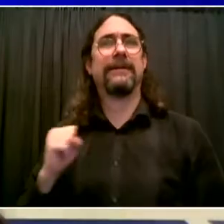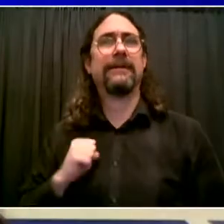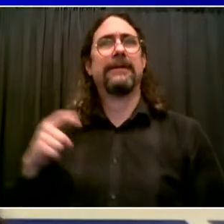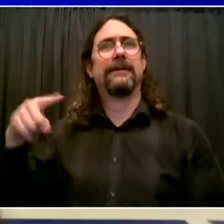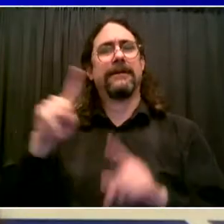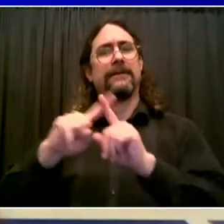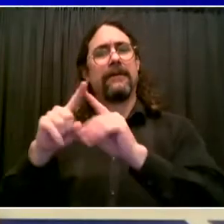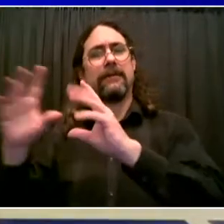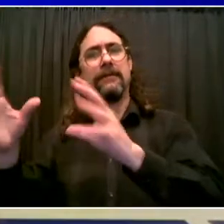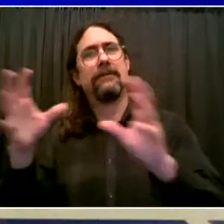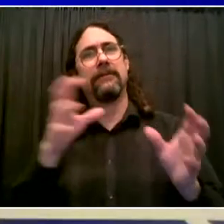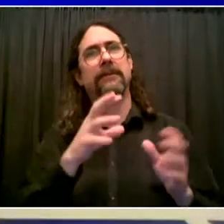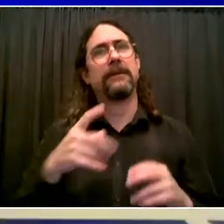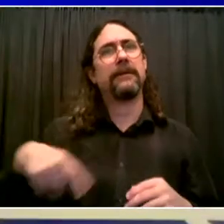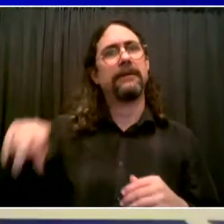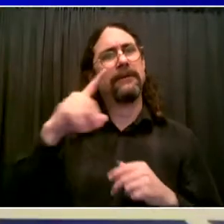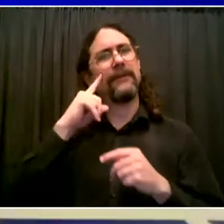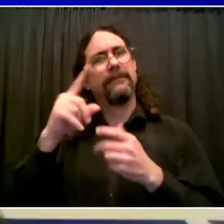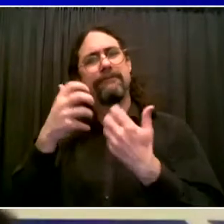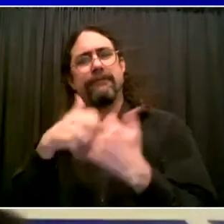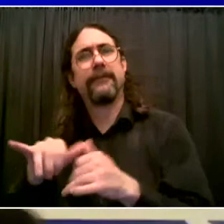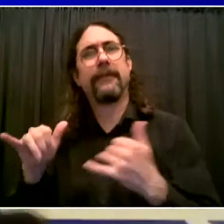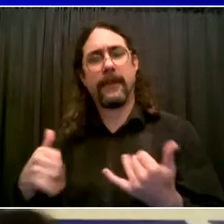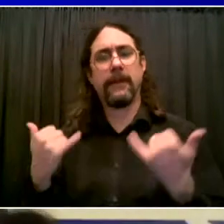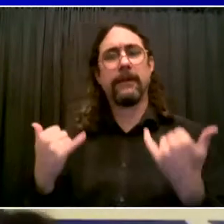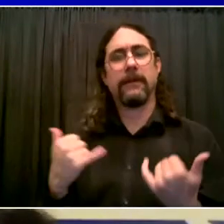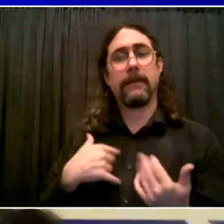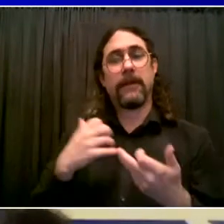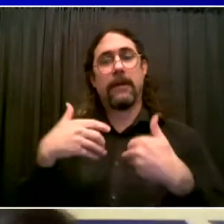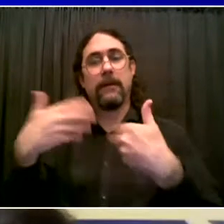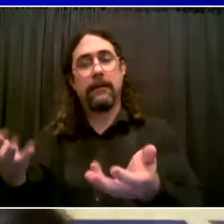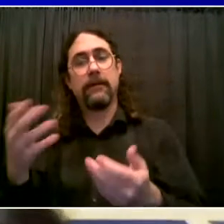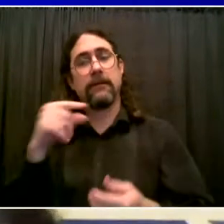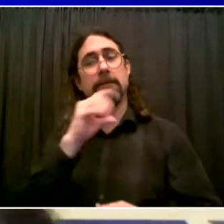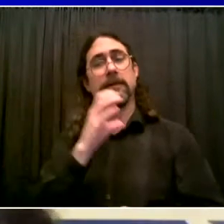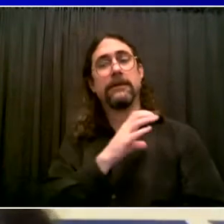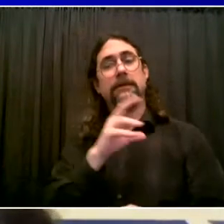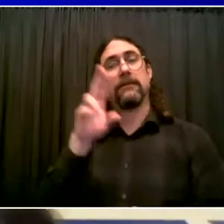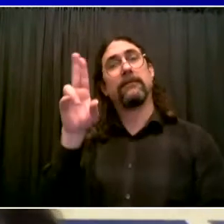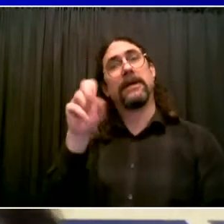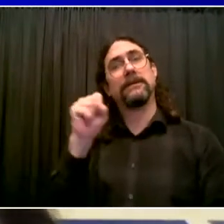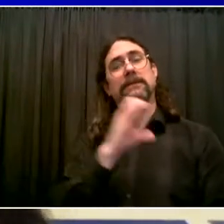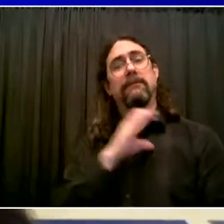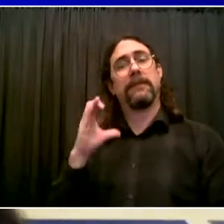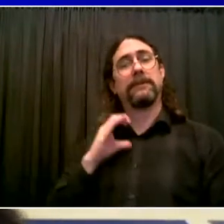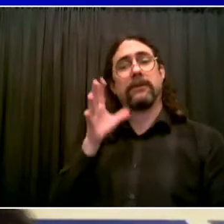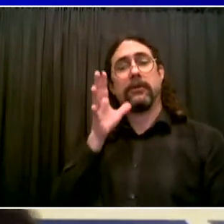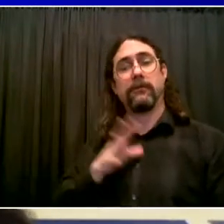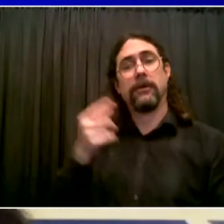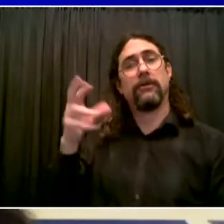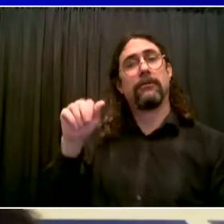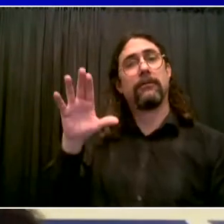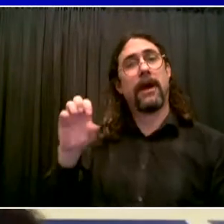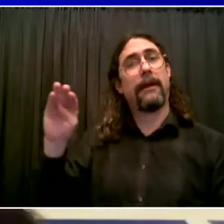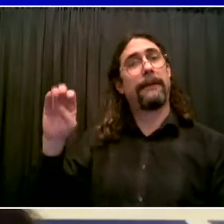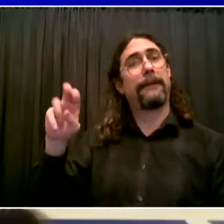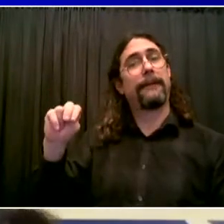RRNUNING. SHE BELIEVES IN